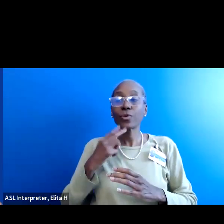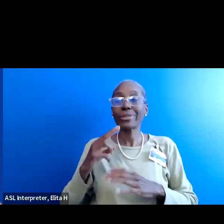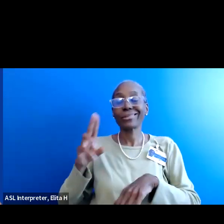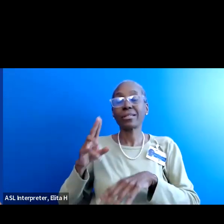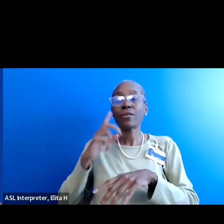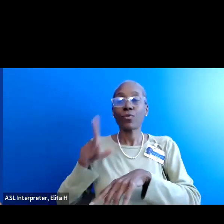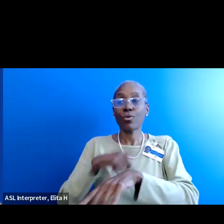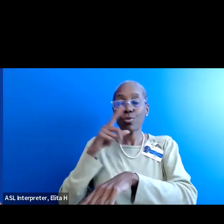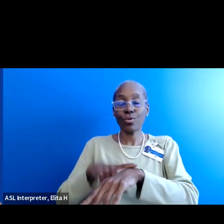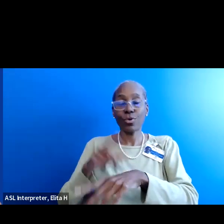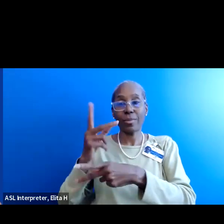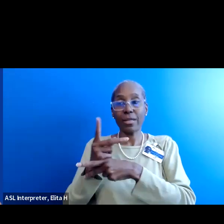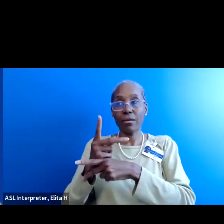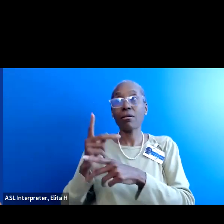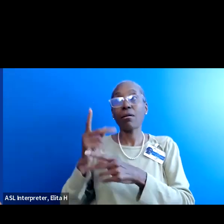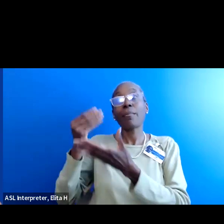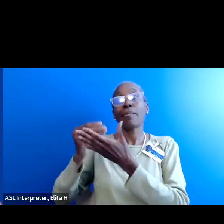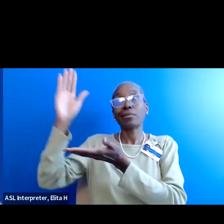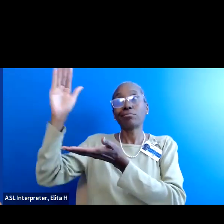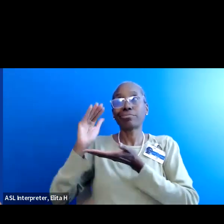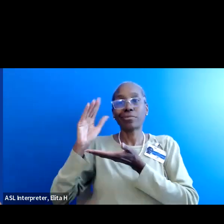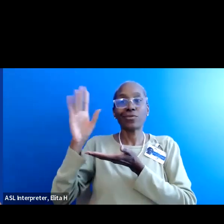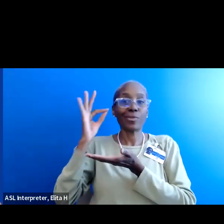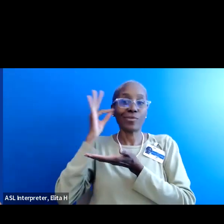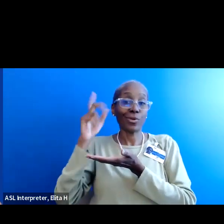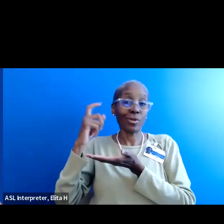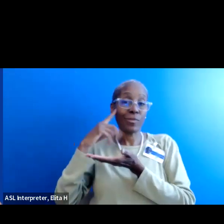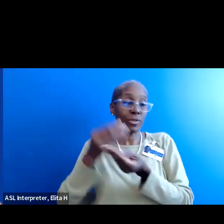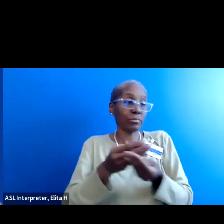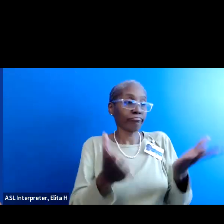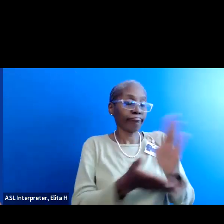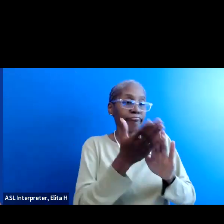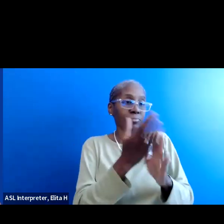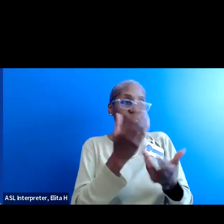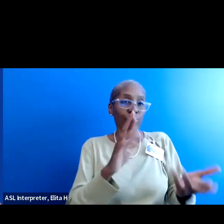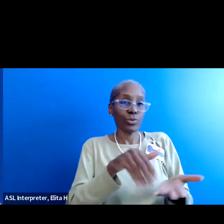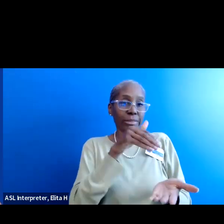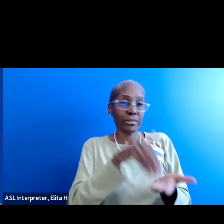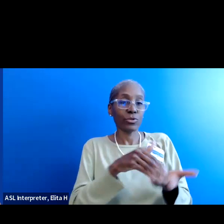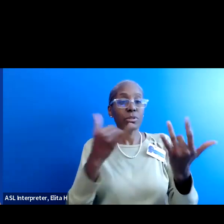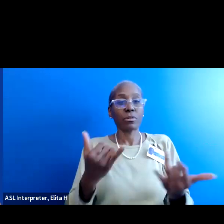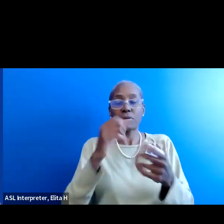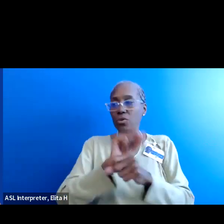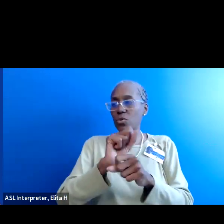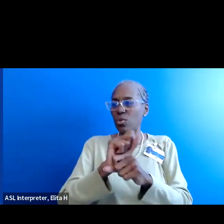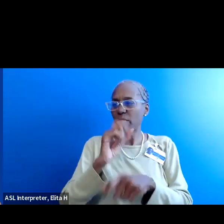from the Administration for Community Living to operate the resource center. So I've been in this work for about 18 years.